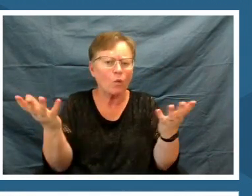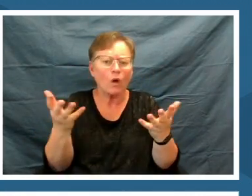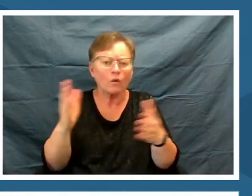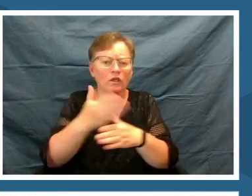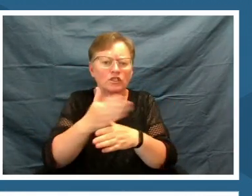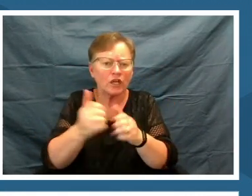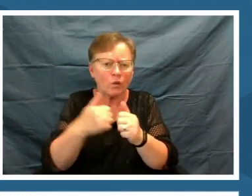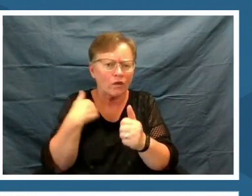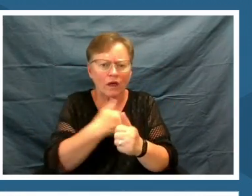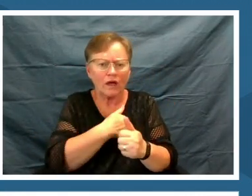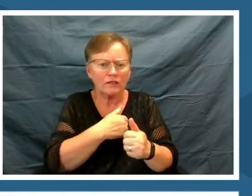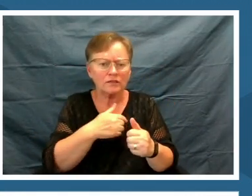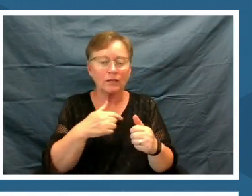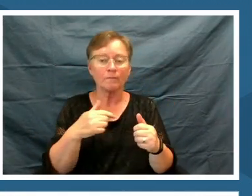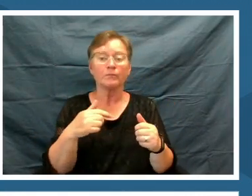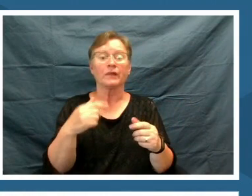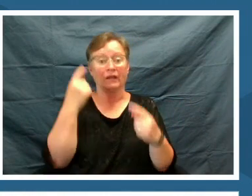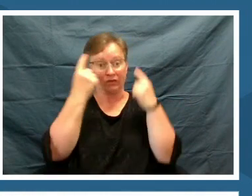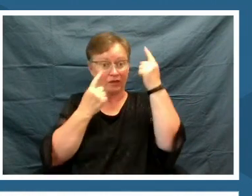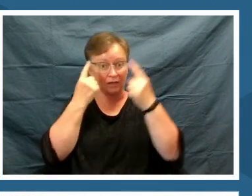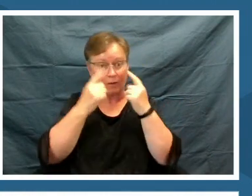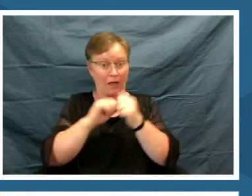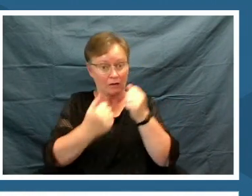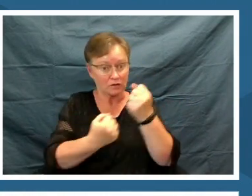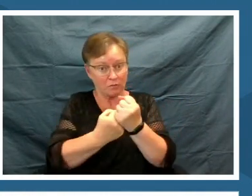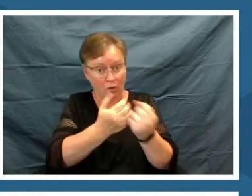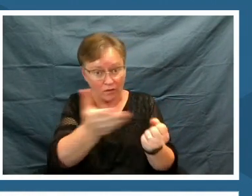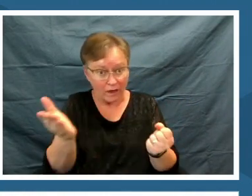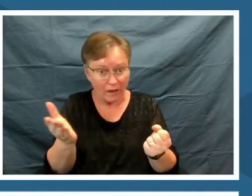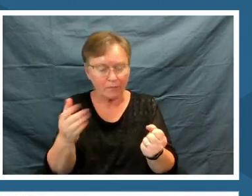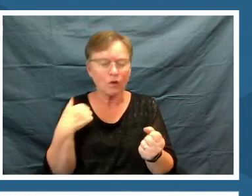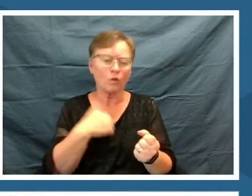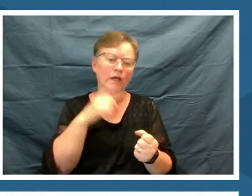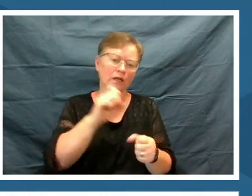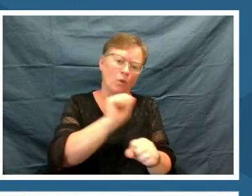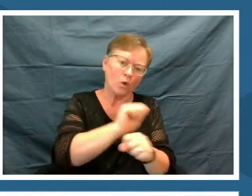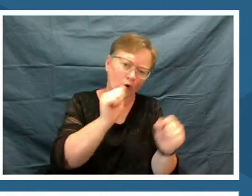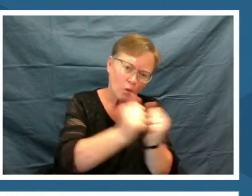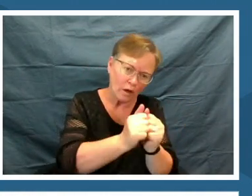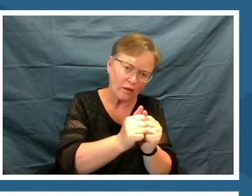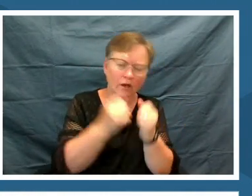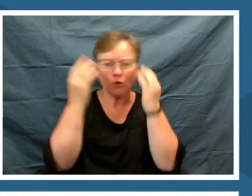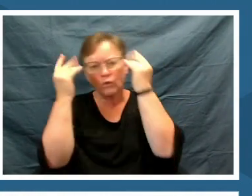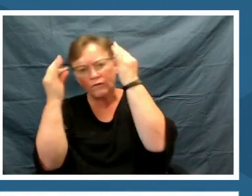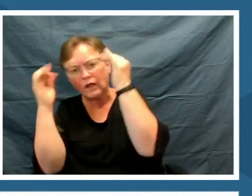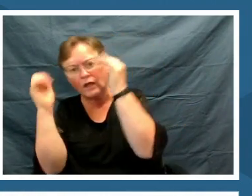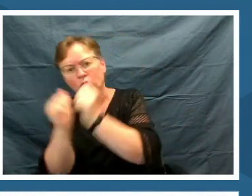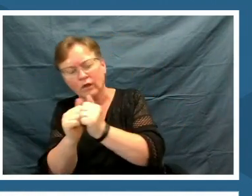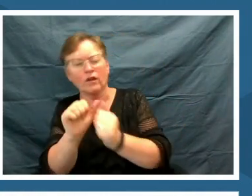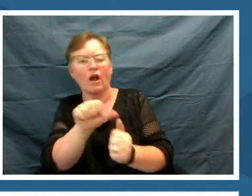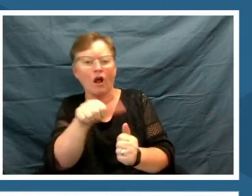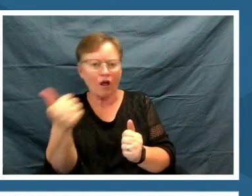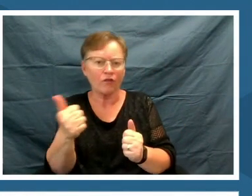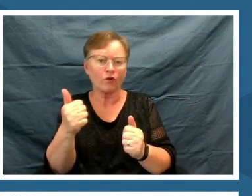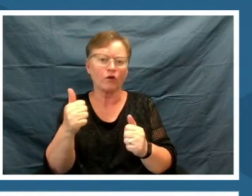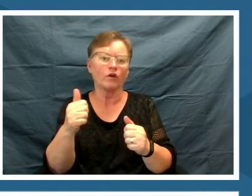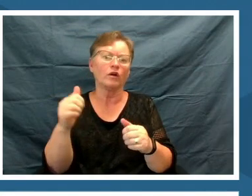we're going to need to be working and reflecting with other practitioners to do this work